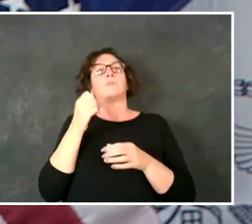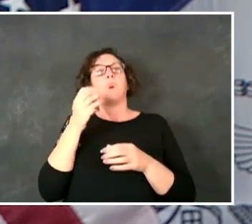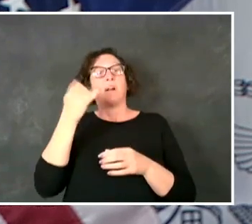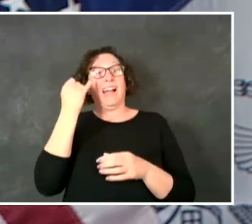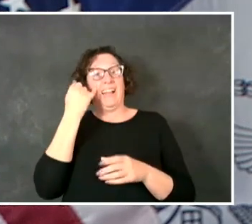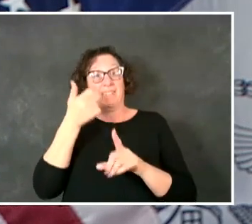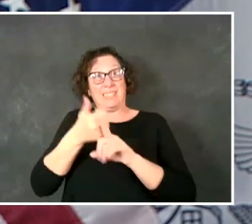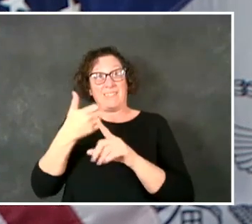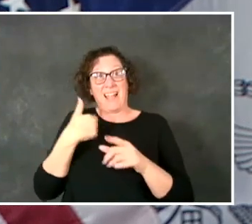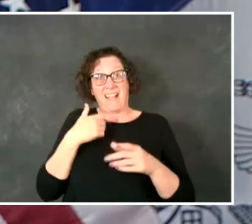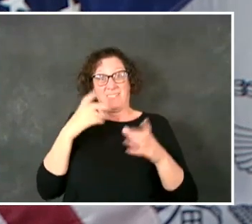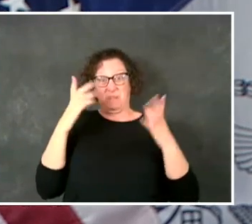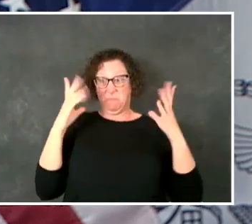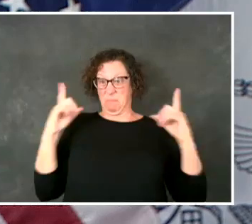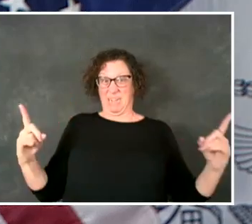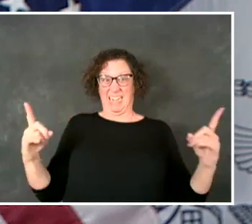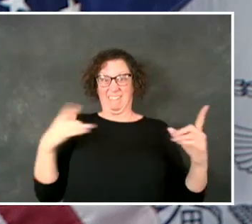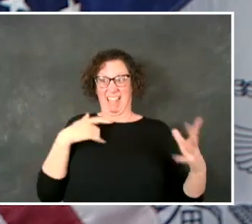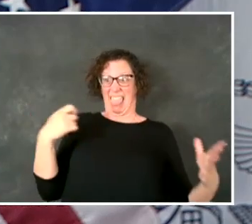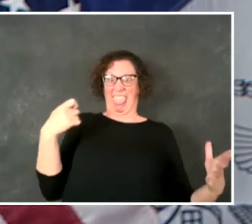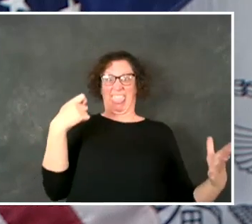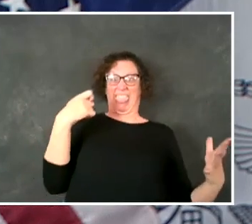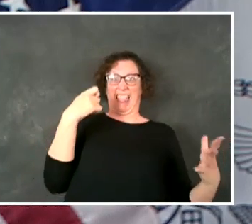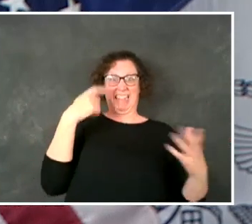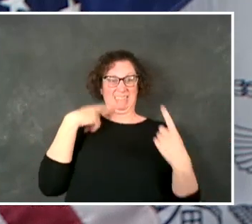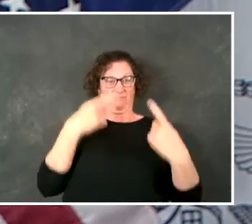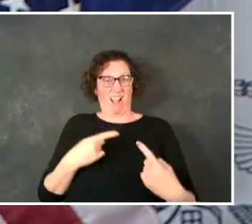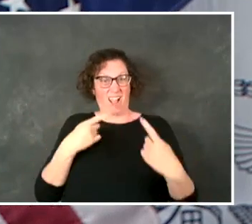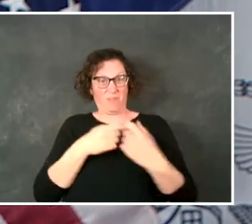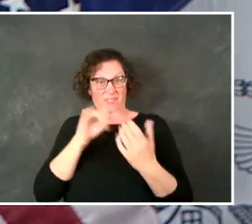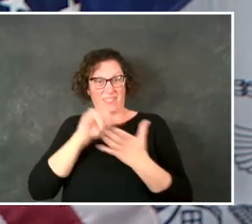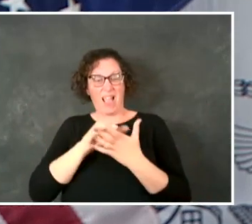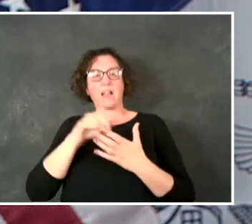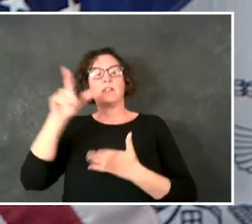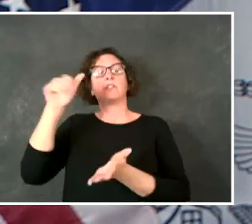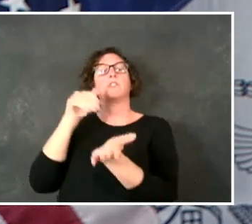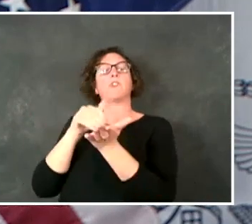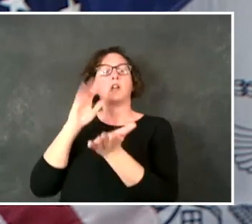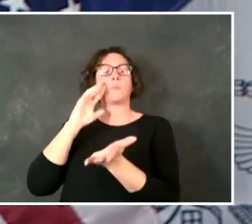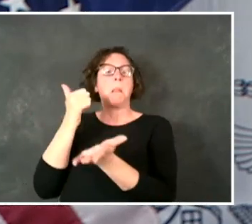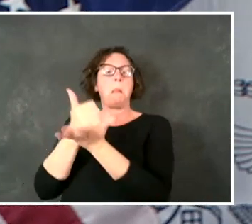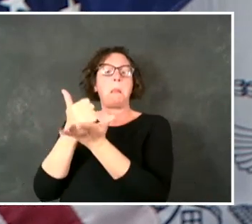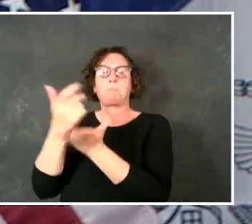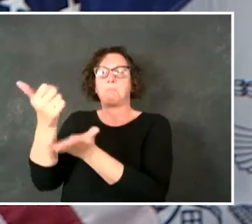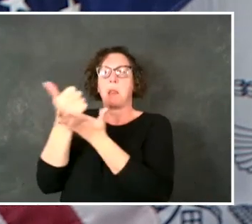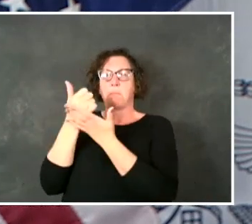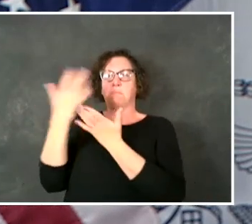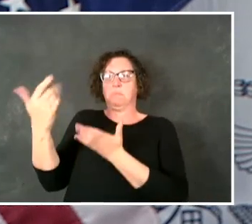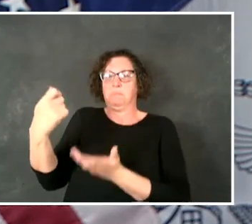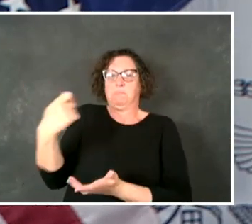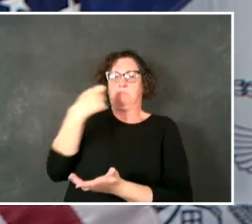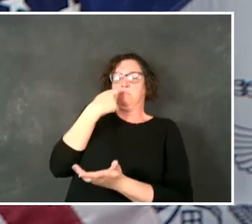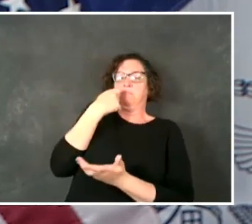EIBNGOU WLD HAVE TROUBLE DOING THEMSELVES BUT A MEDICAL PROFESSIONAL CAN PERRMFO.